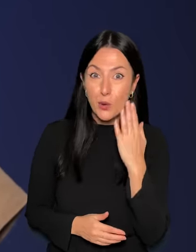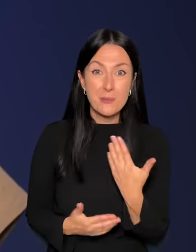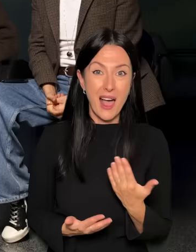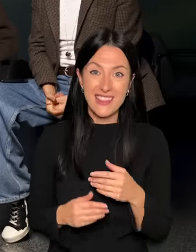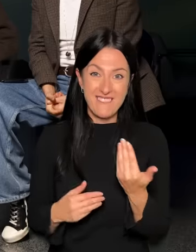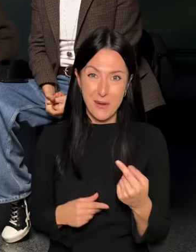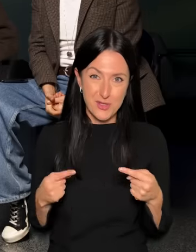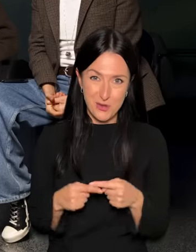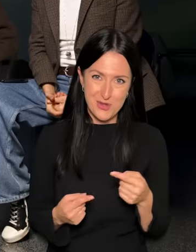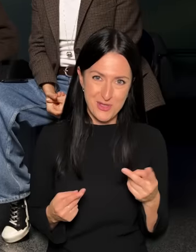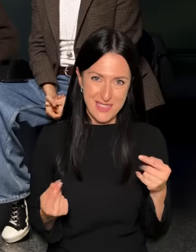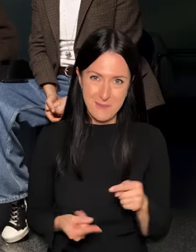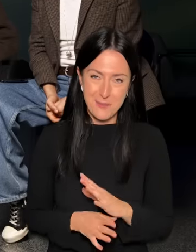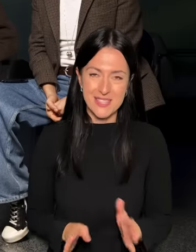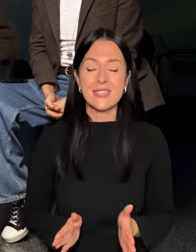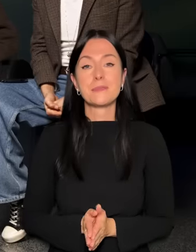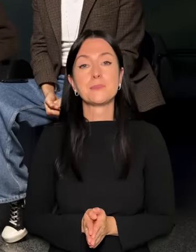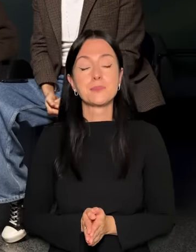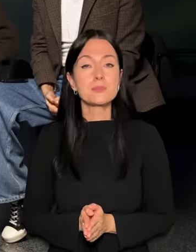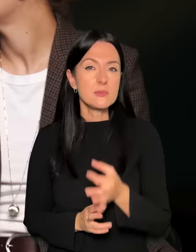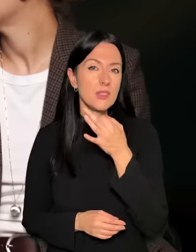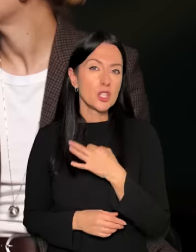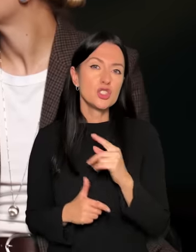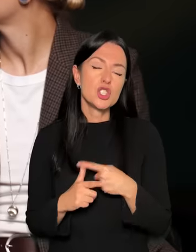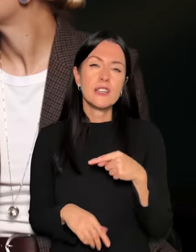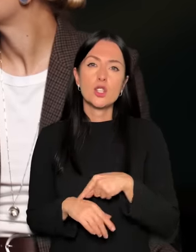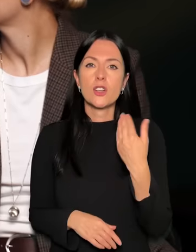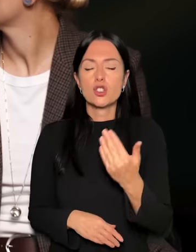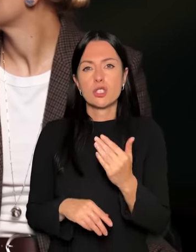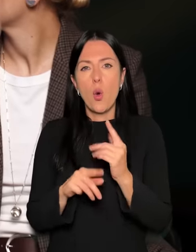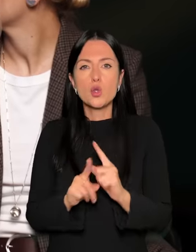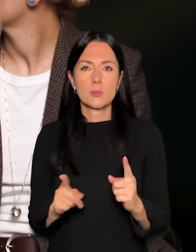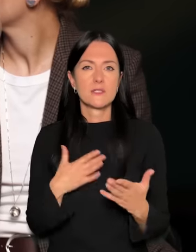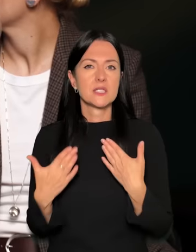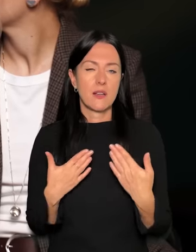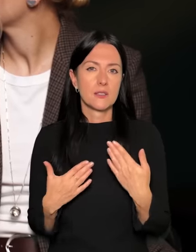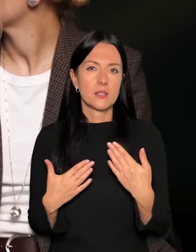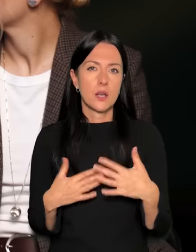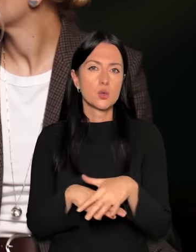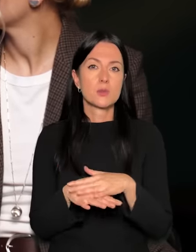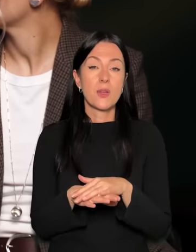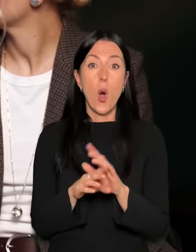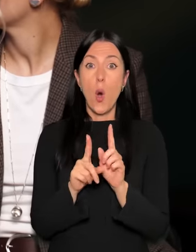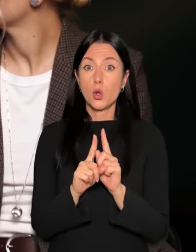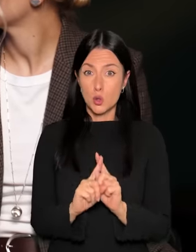I tell them there's one way, but it definitely won't work for you. Tell me, do you feel any special treatment from society?